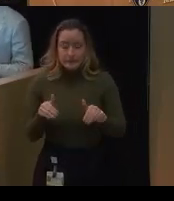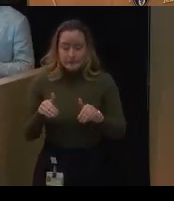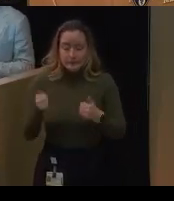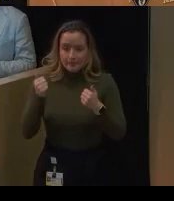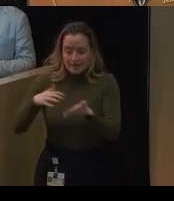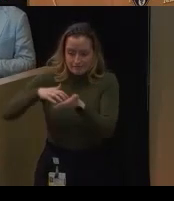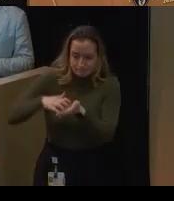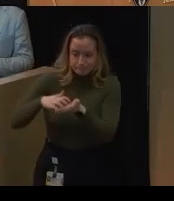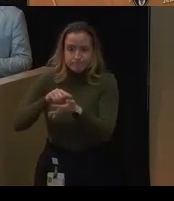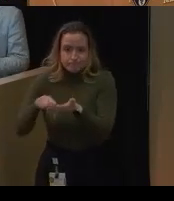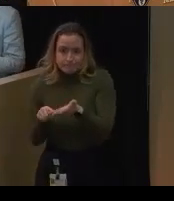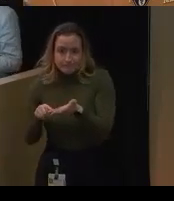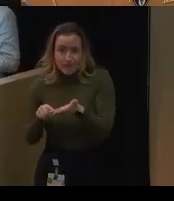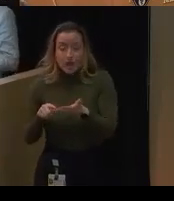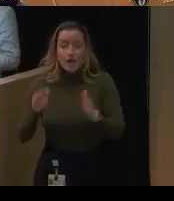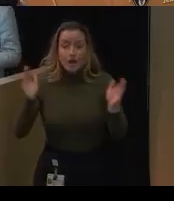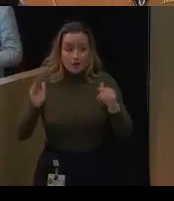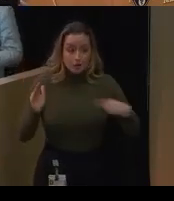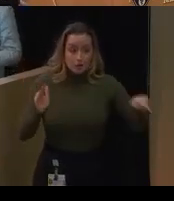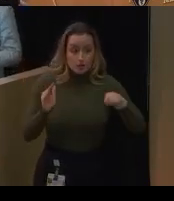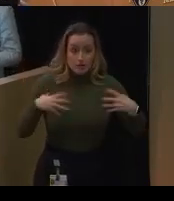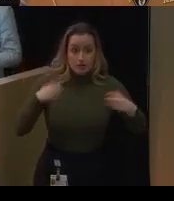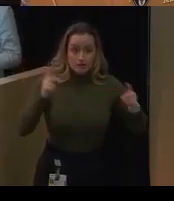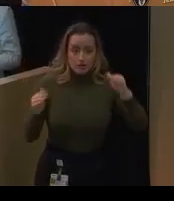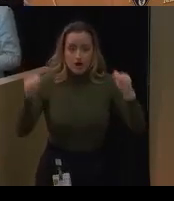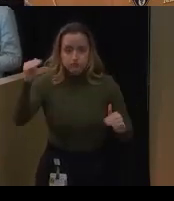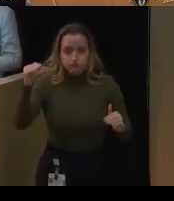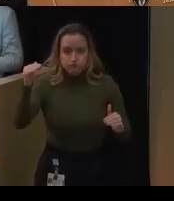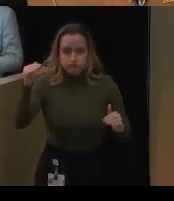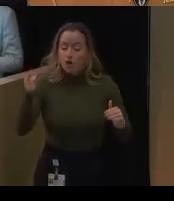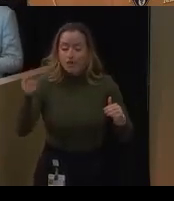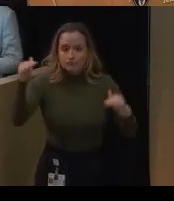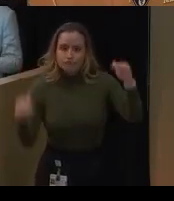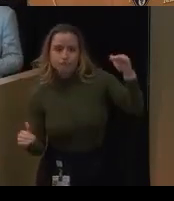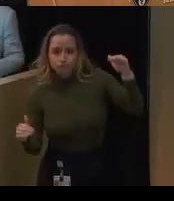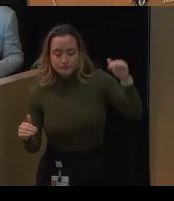large in magnitude speaking to the importance of theory of mind for social connection the